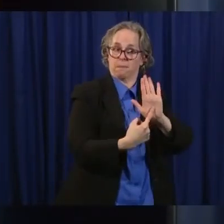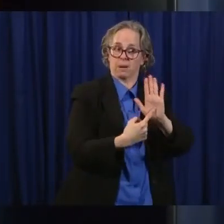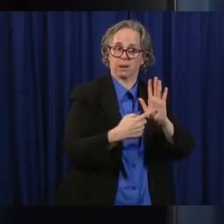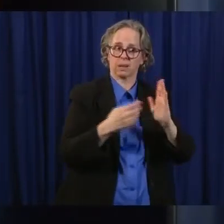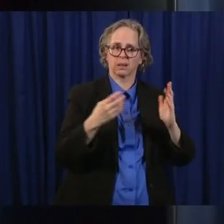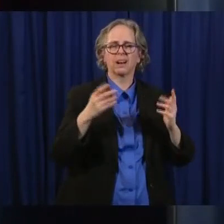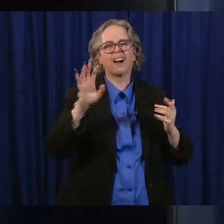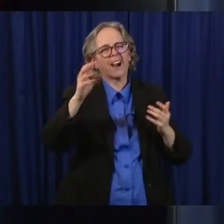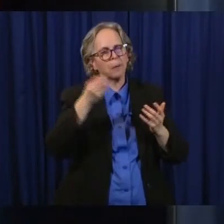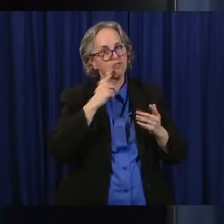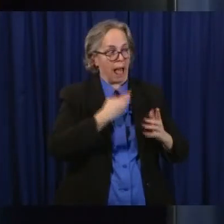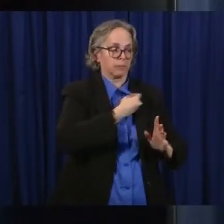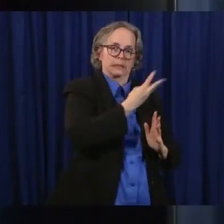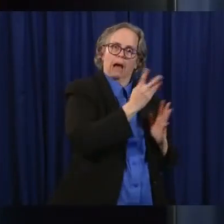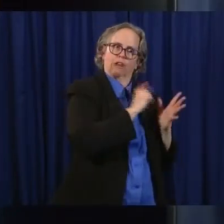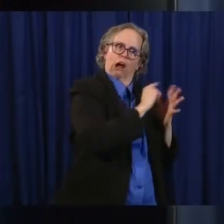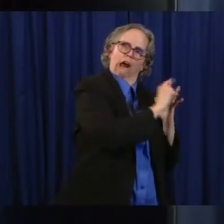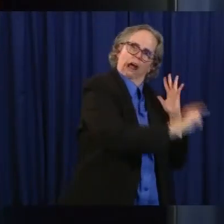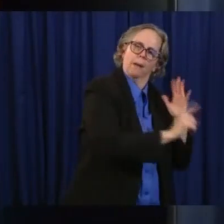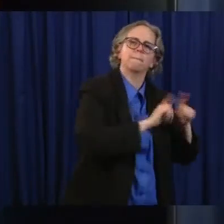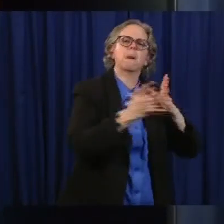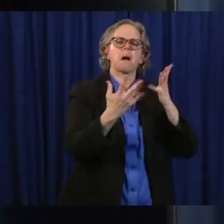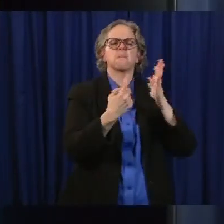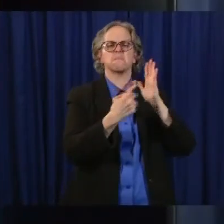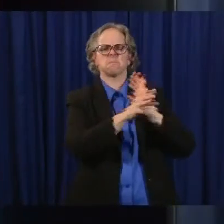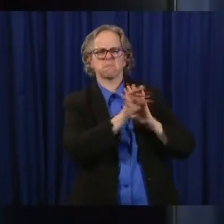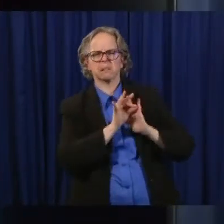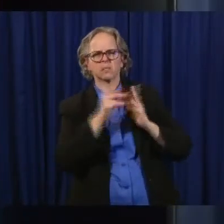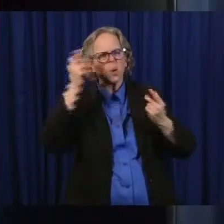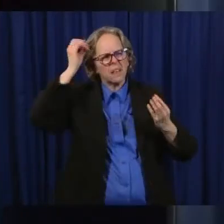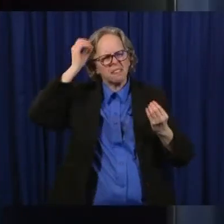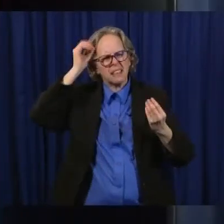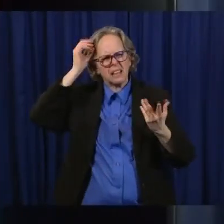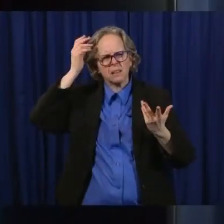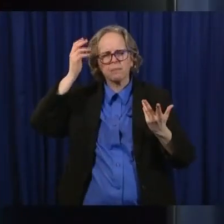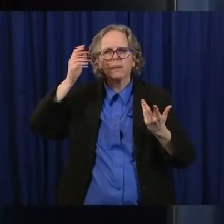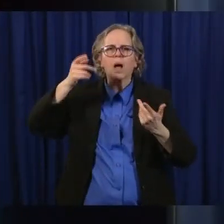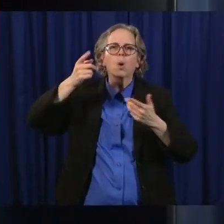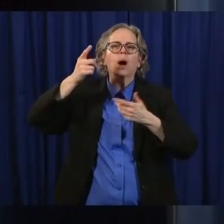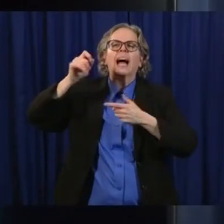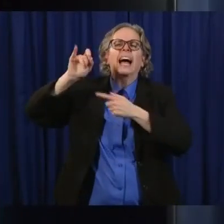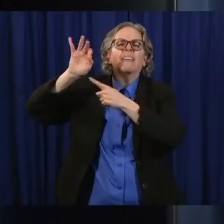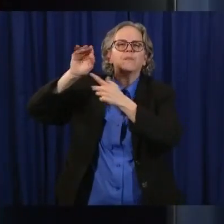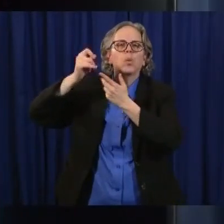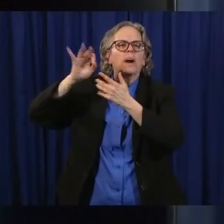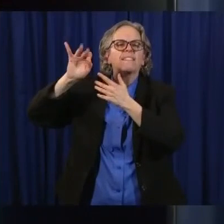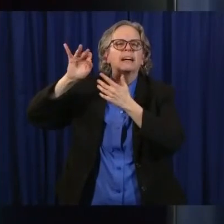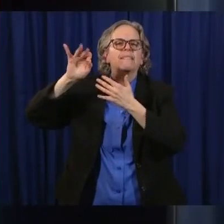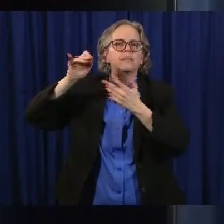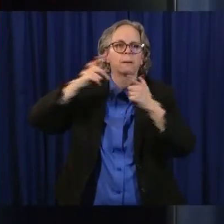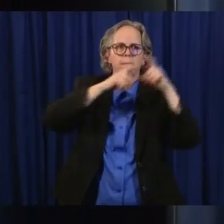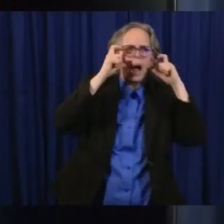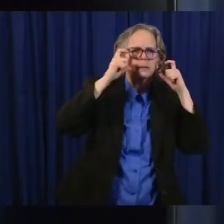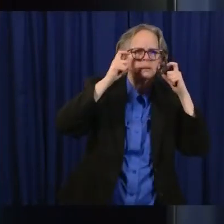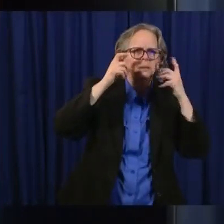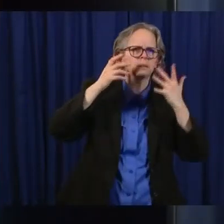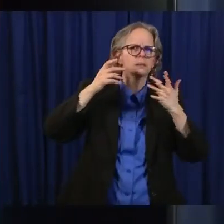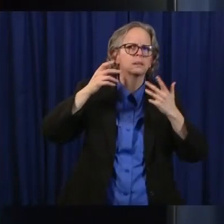AND SO WHAT WE WANT TO DO IS BE ABLE TO SAY, ONCE WE HAVE THIS MODEL AND WE HAVE A BANK OF THEM GOING FORWARD, WHAT DO WE